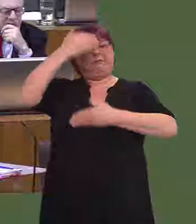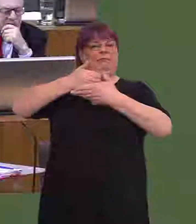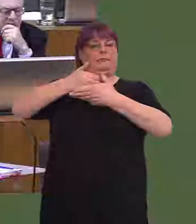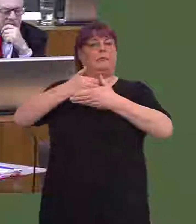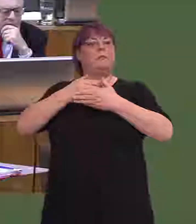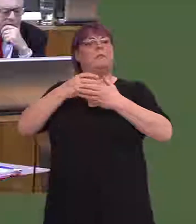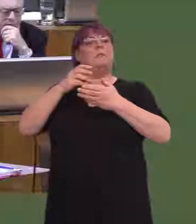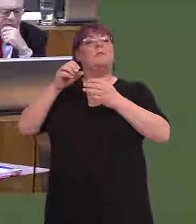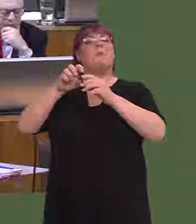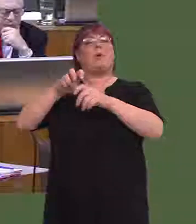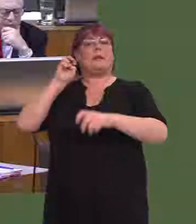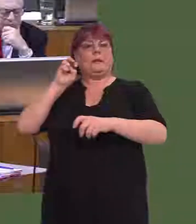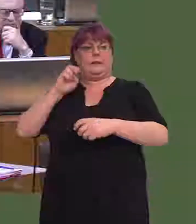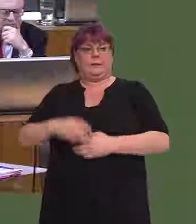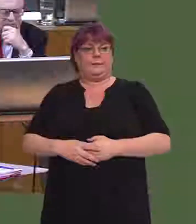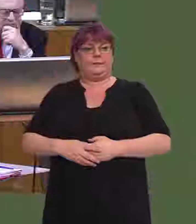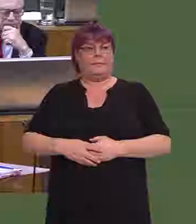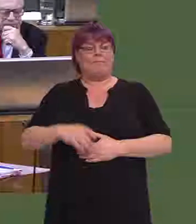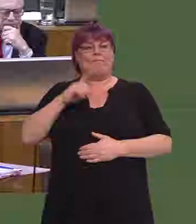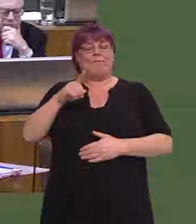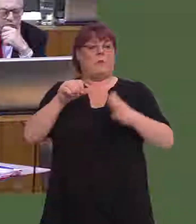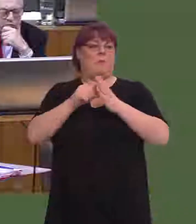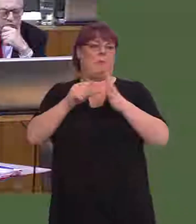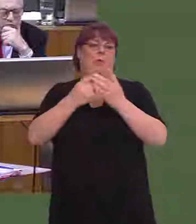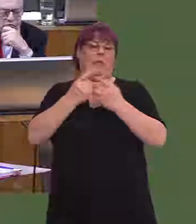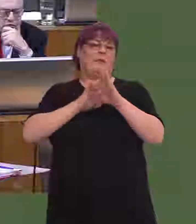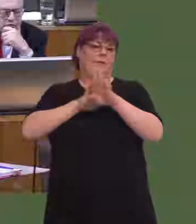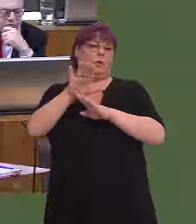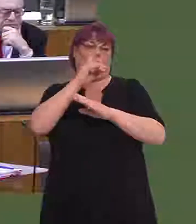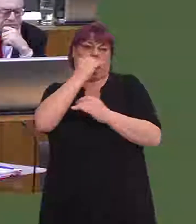It can only mean that things get worse, which is why she and I have always, I believe, been